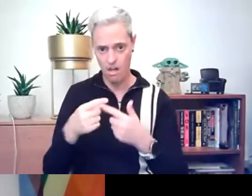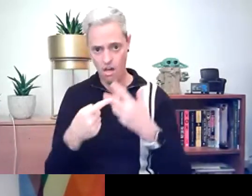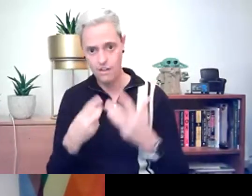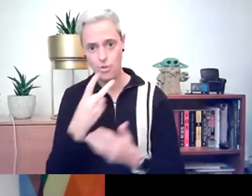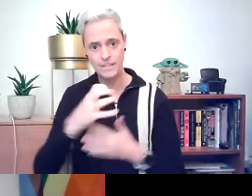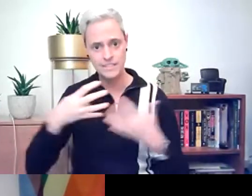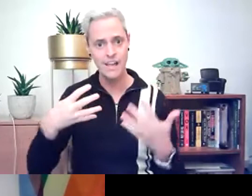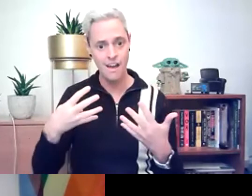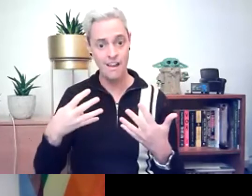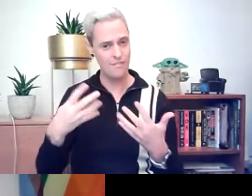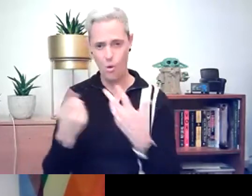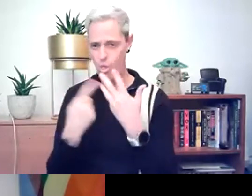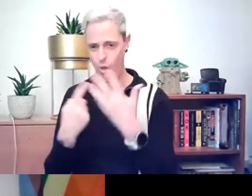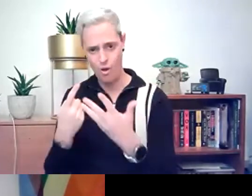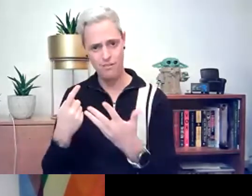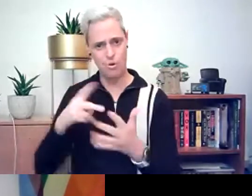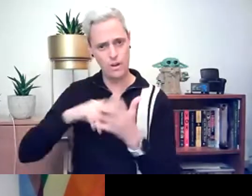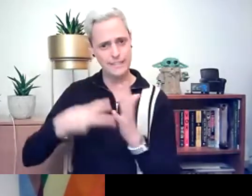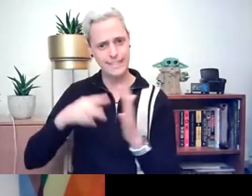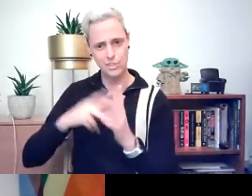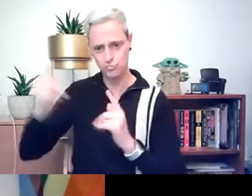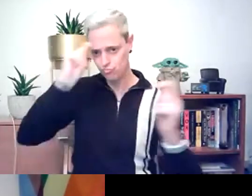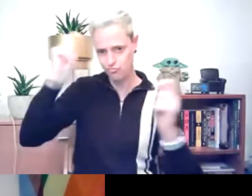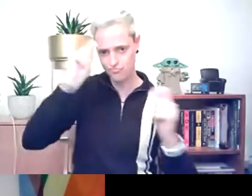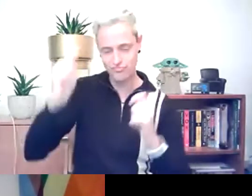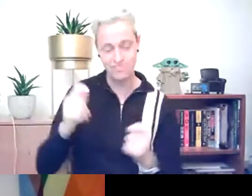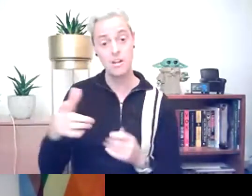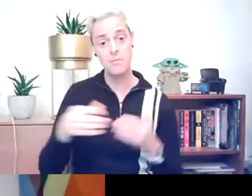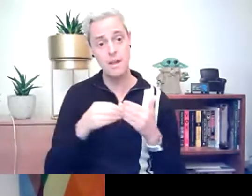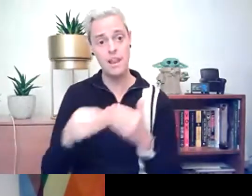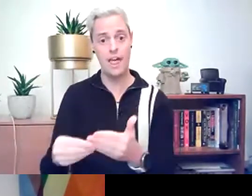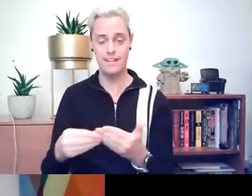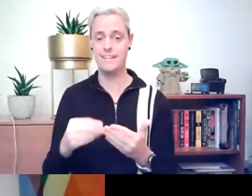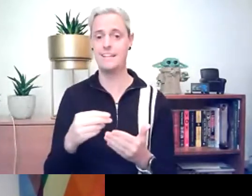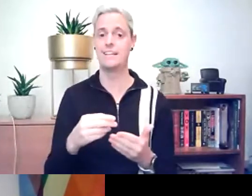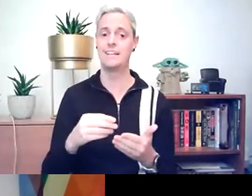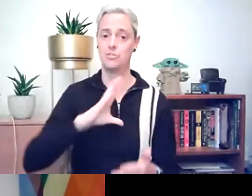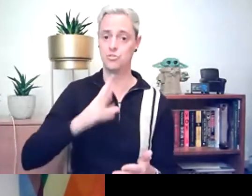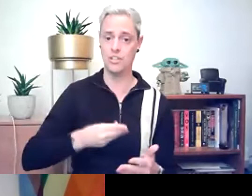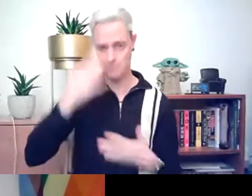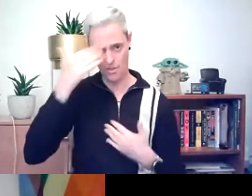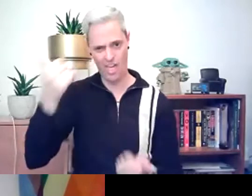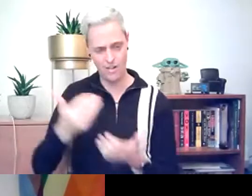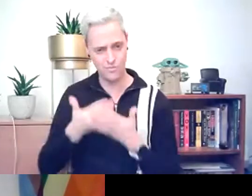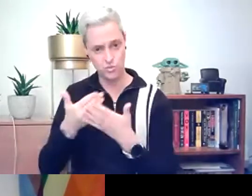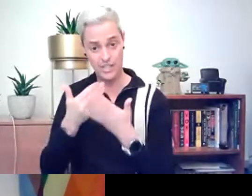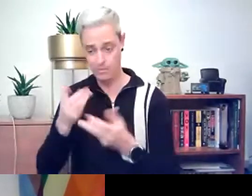really struggling with identity because we just didn't have any representation at the time. 18:10:35 Here he and a few friends and then